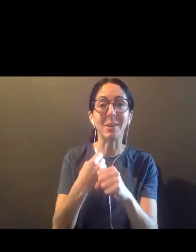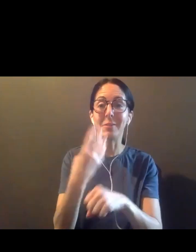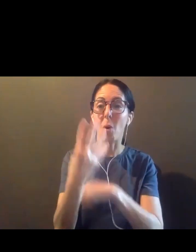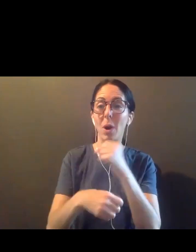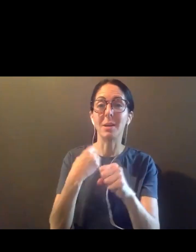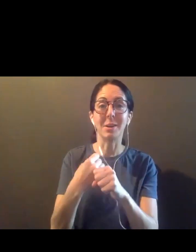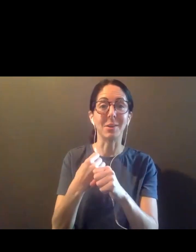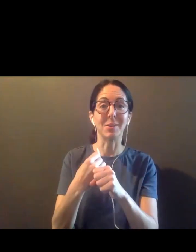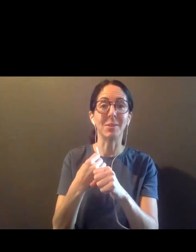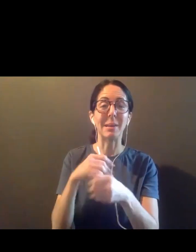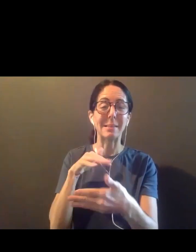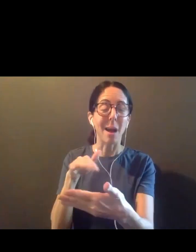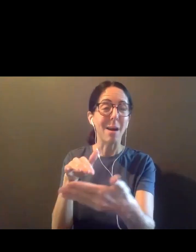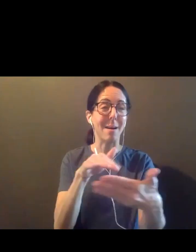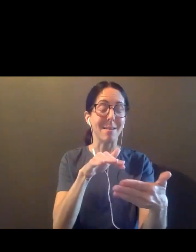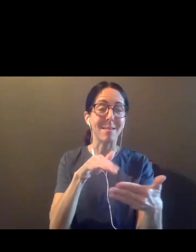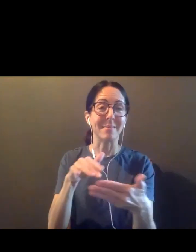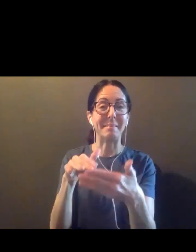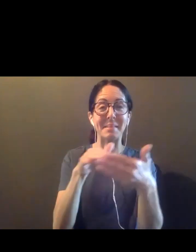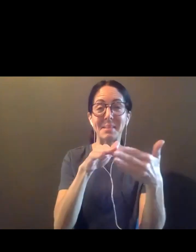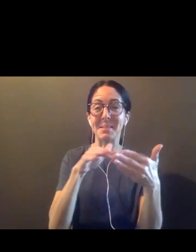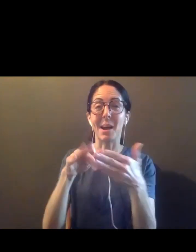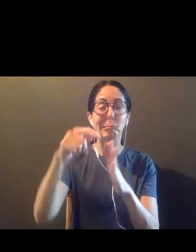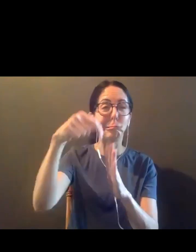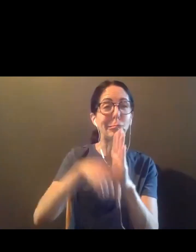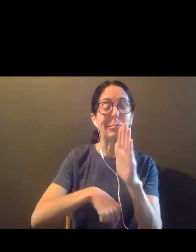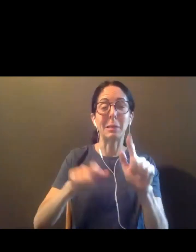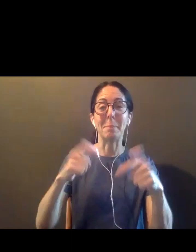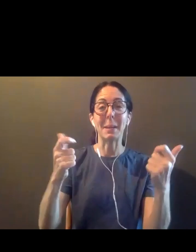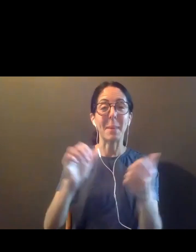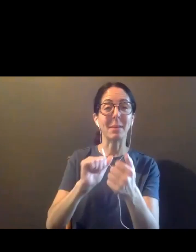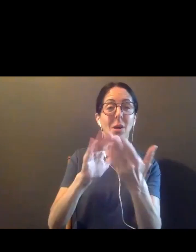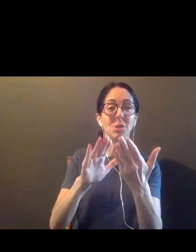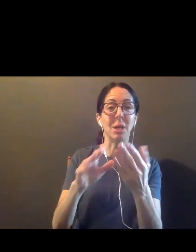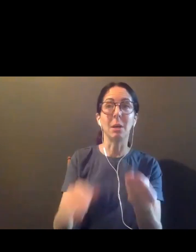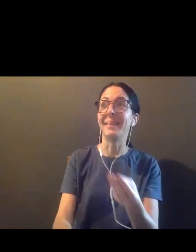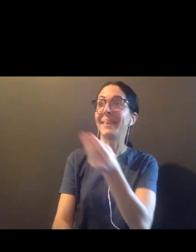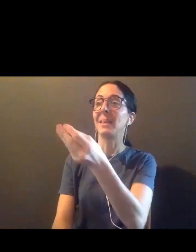that was quite comprehensive and has a huge methodology, but all they want to know is what’s the key take away?